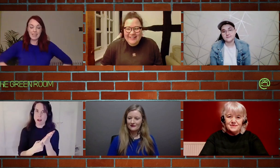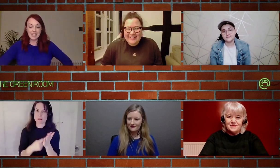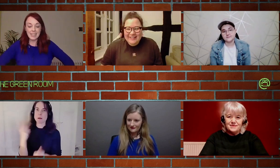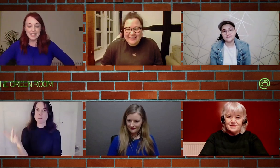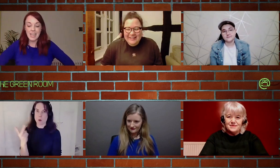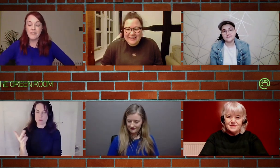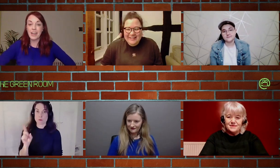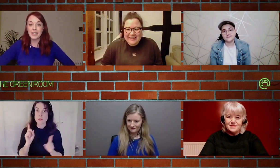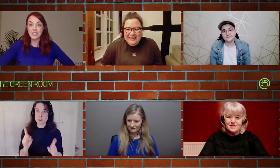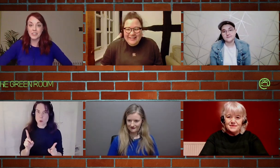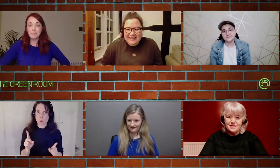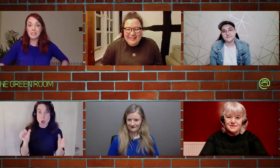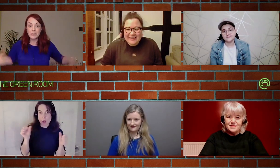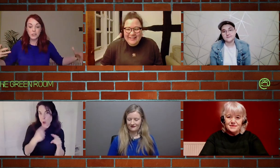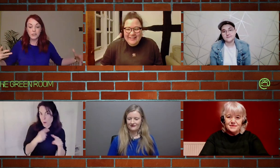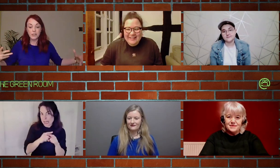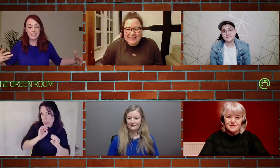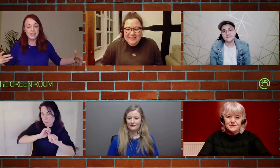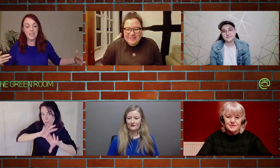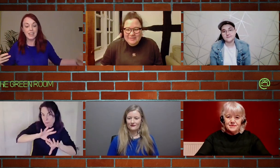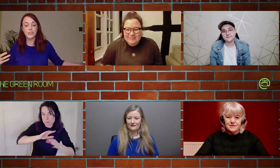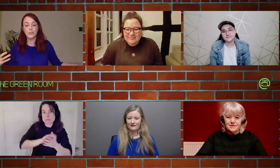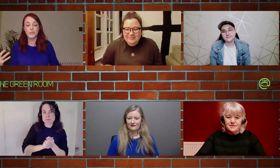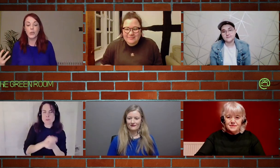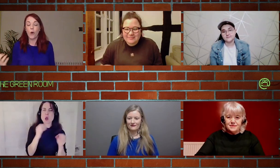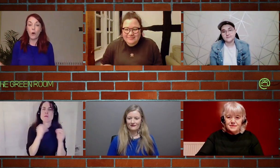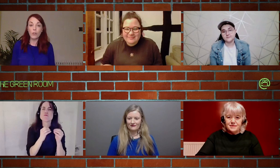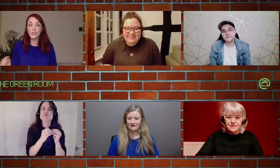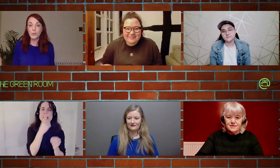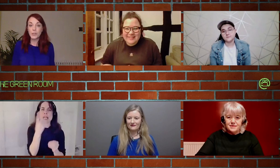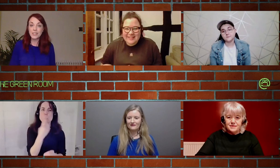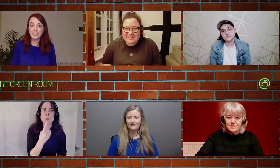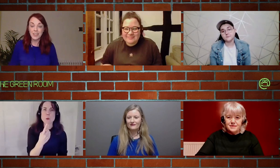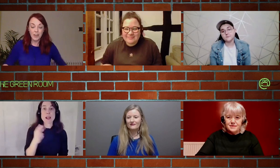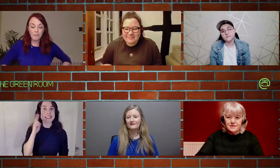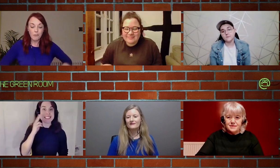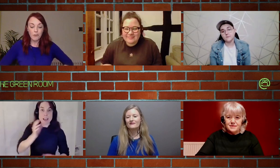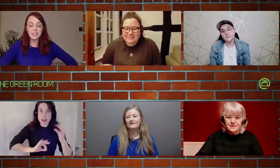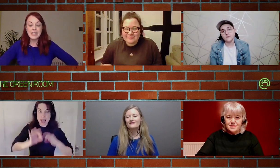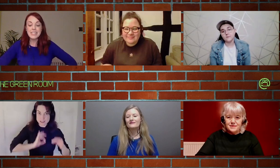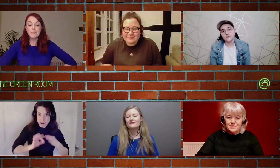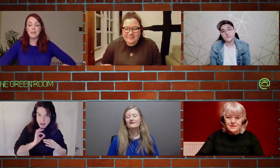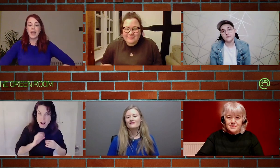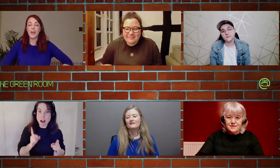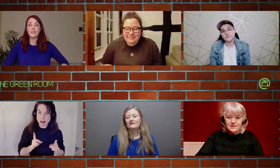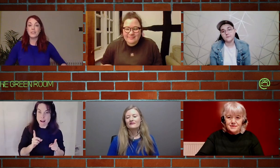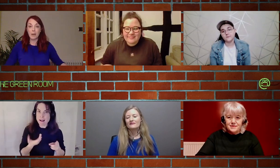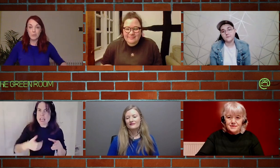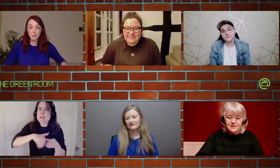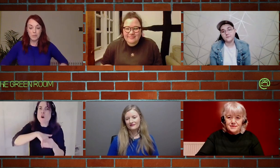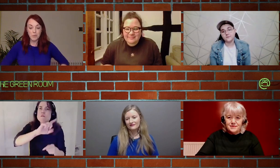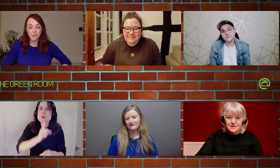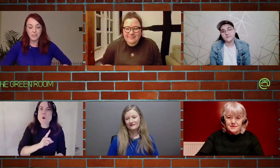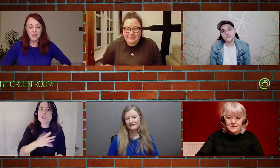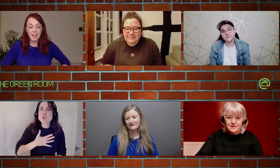is a deaf actor. Theatre credits include Oliver Twist for Leeds Playhouse and Ramps on the Moon,